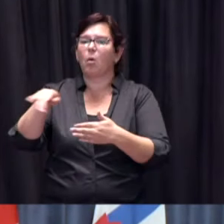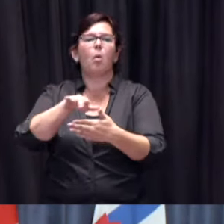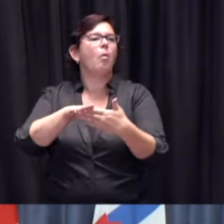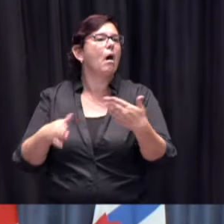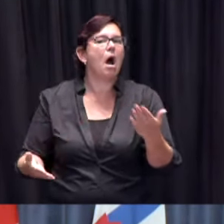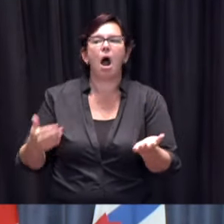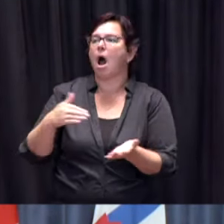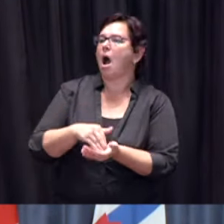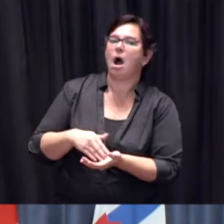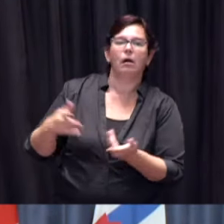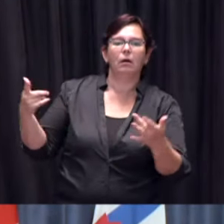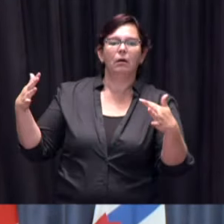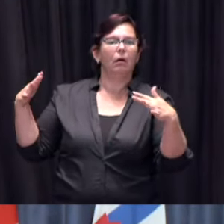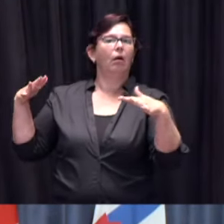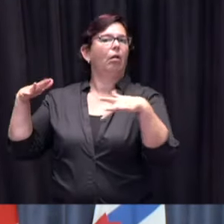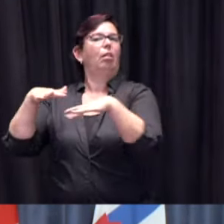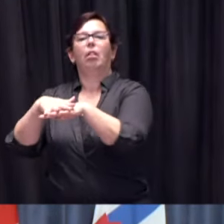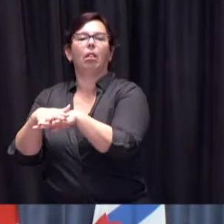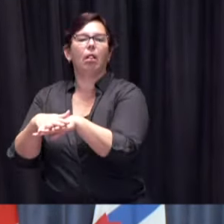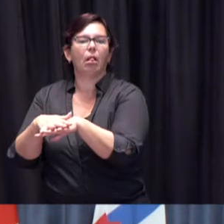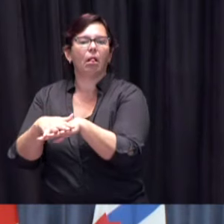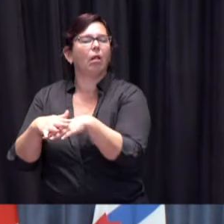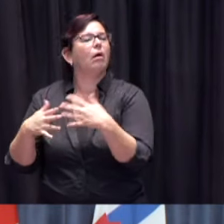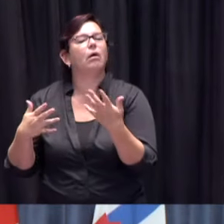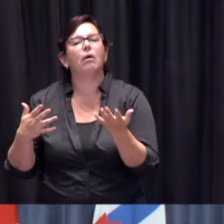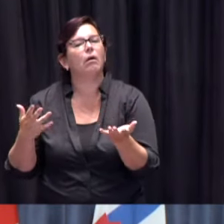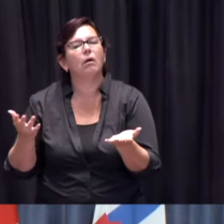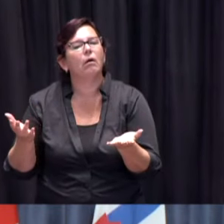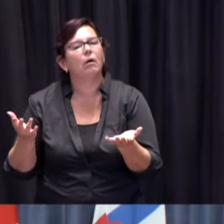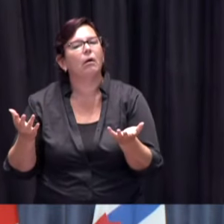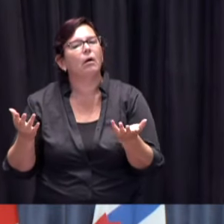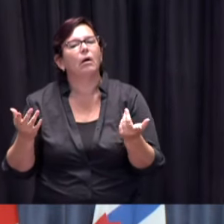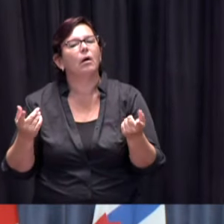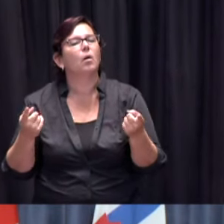longer until the bullet finally has to be bitten and beaches would have to close?